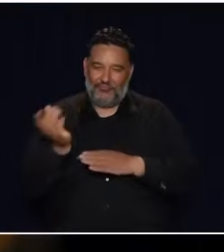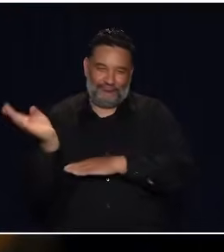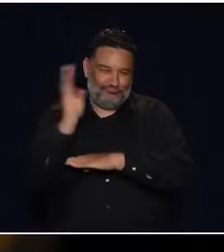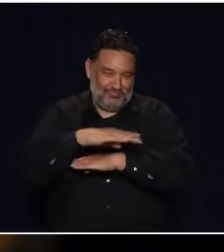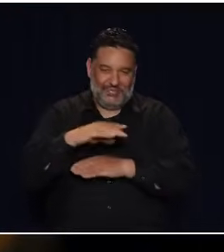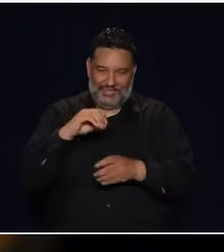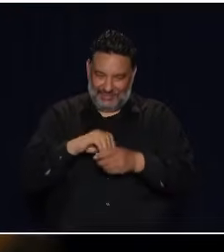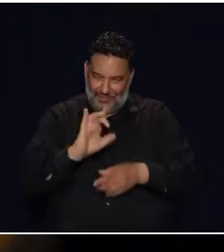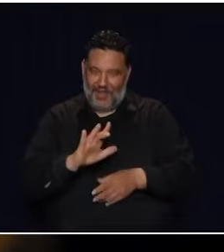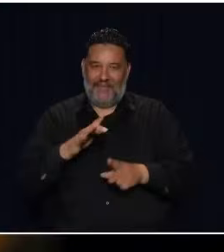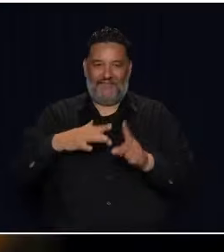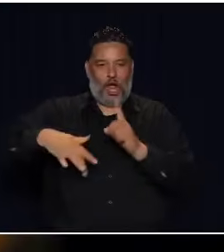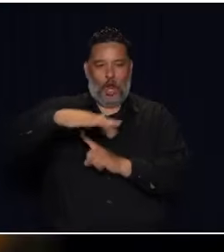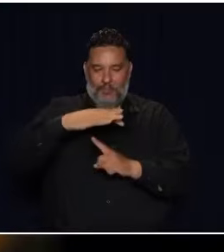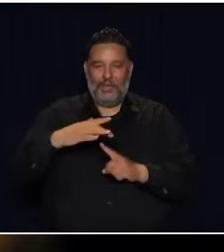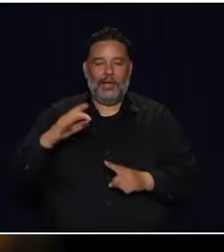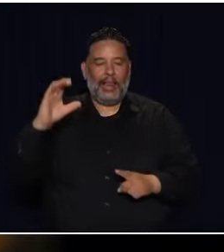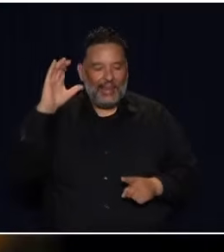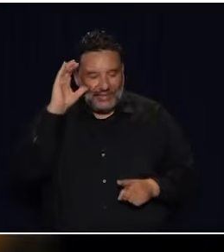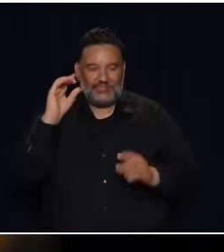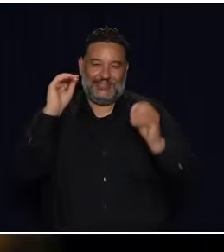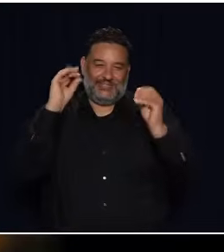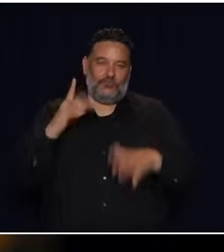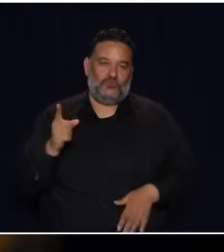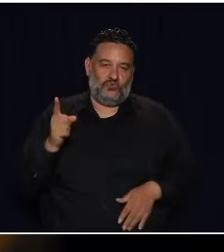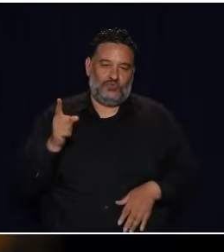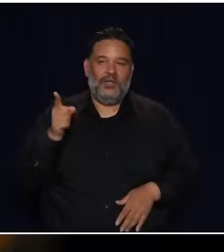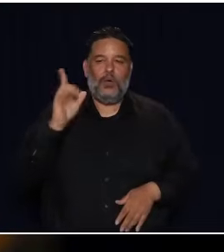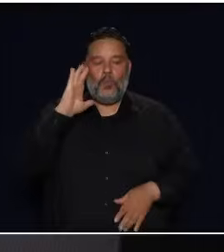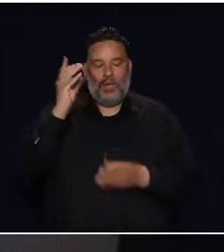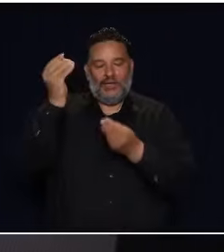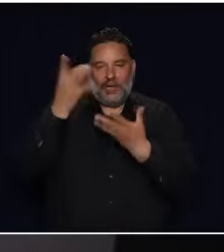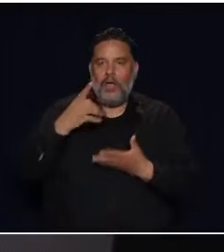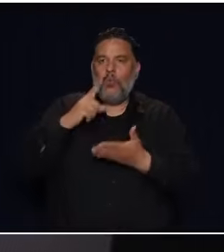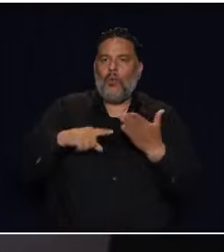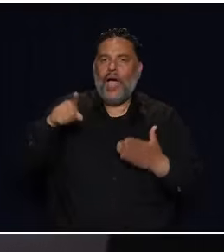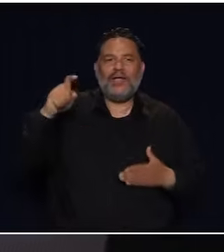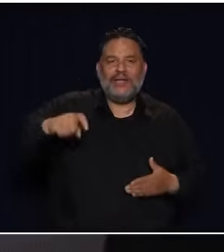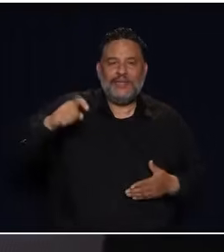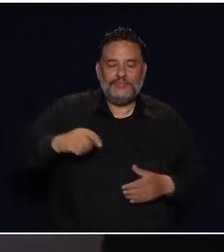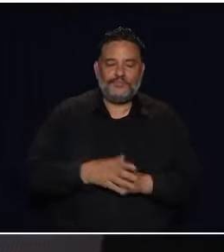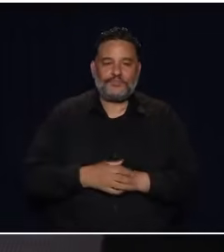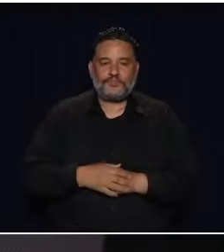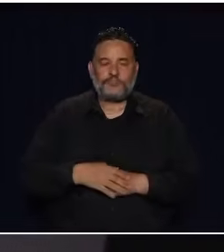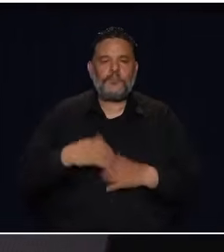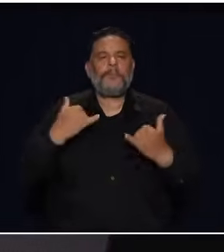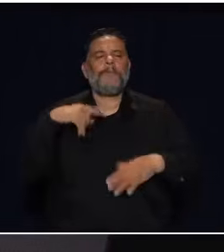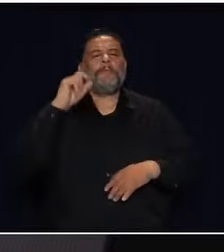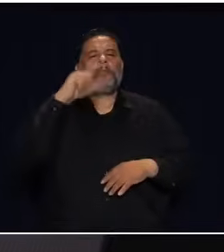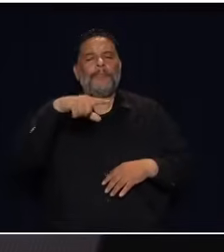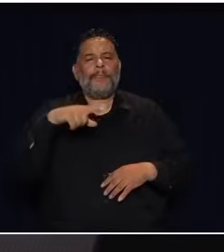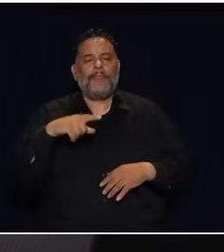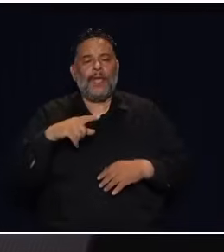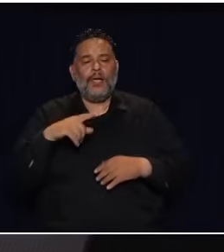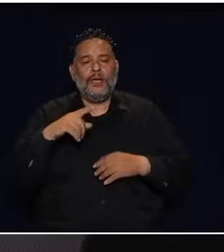IF THAT MEANS ENCOLLUDING